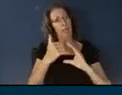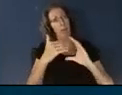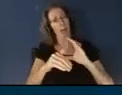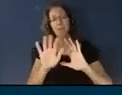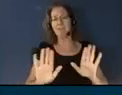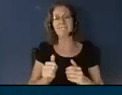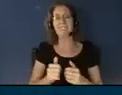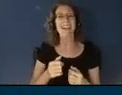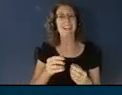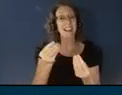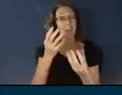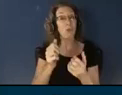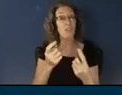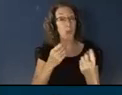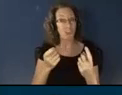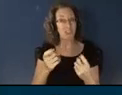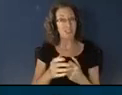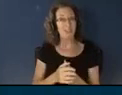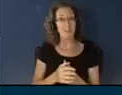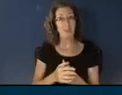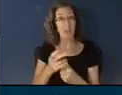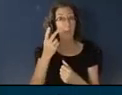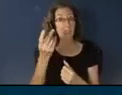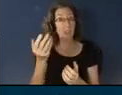have questions about that but I look forward to seeing you on Mighty it's a great way to